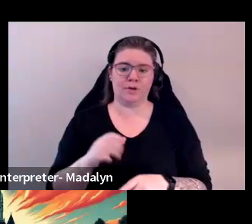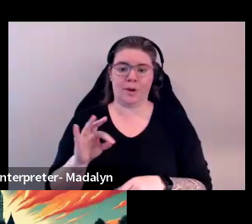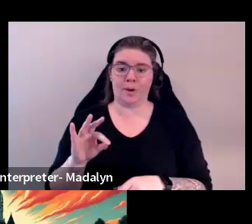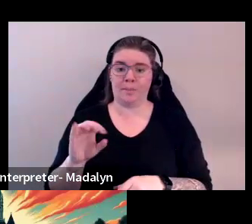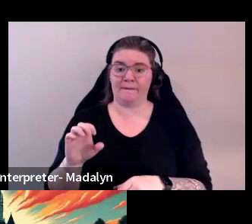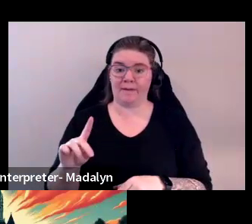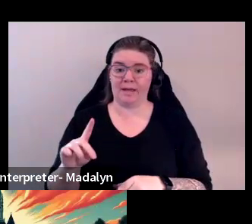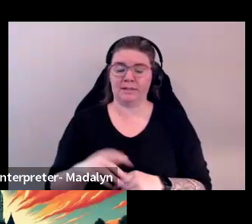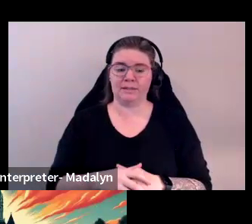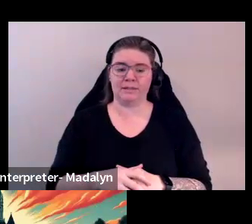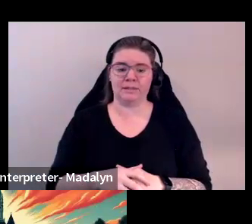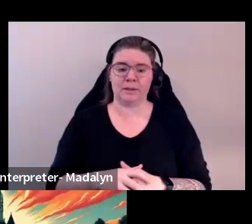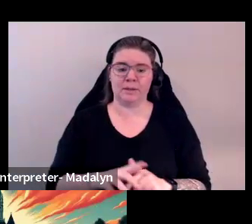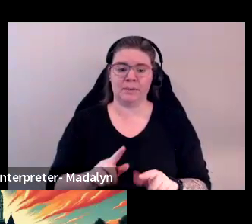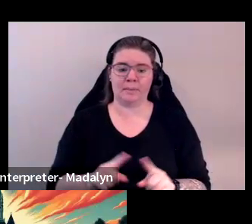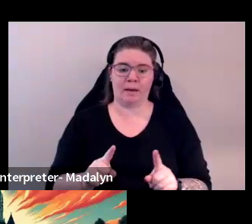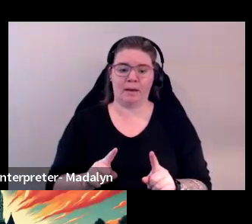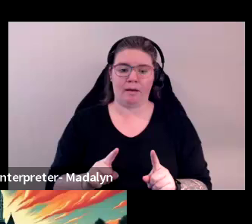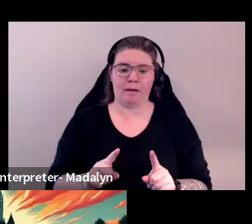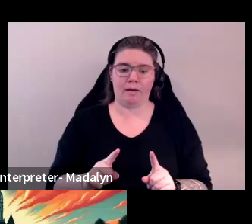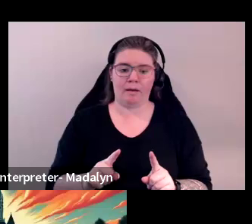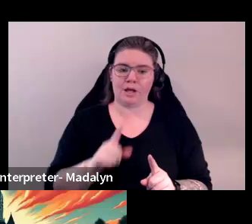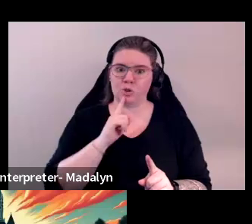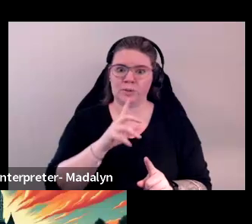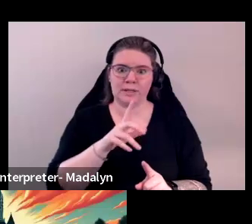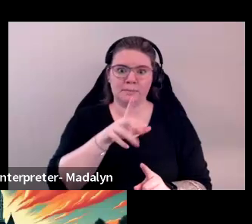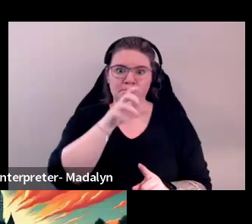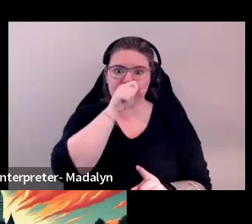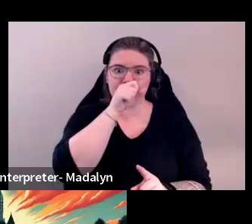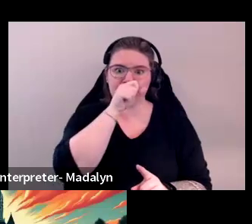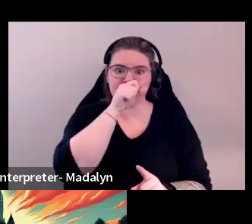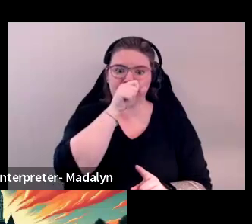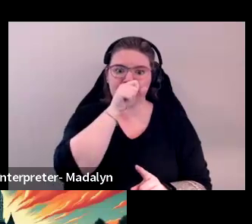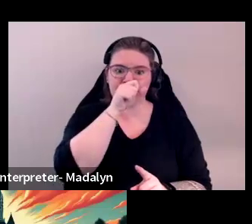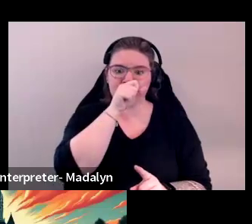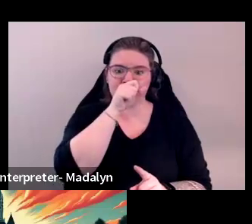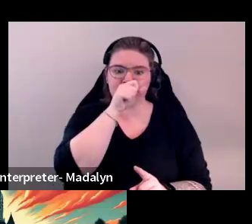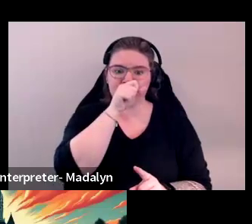Tom Olin: but it's Tom Olin: It's it's so secretive that there's an F you can. You can.